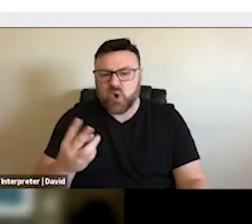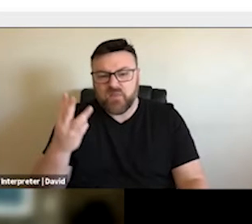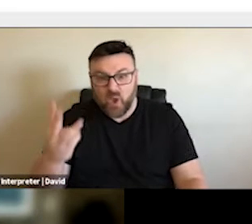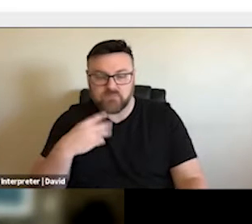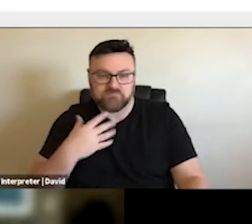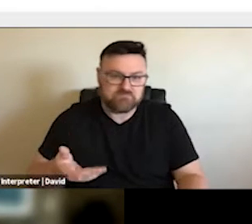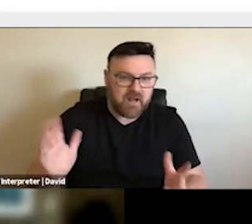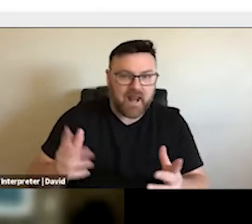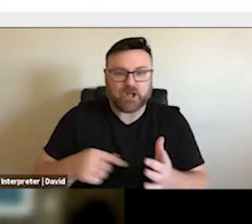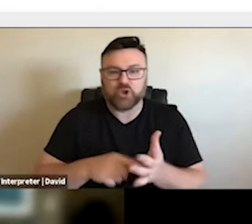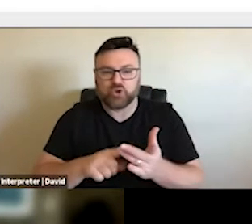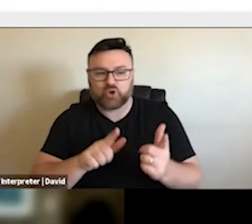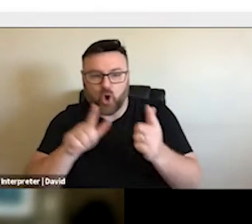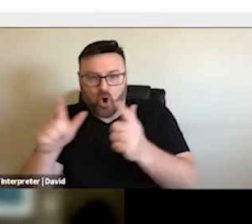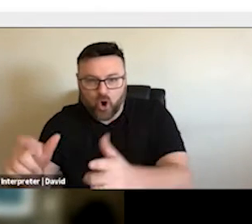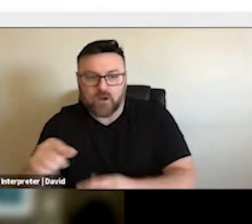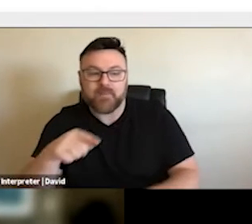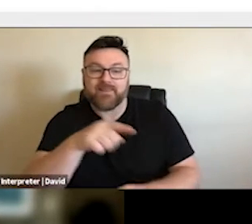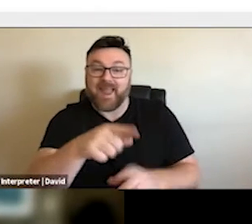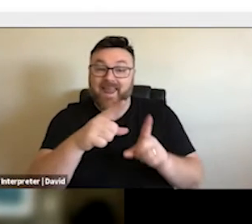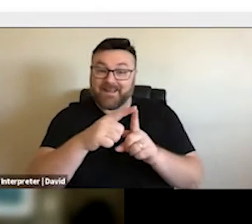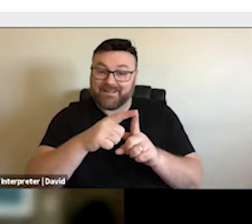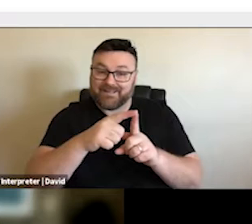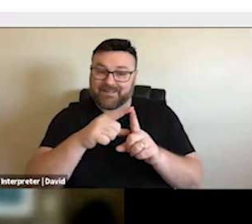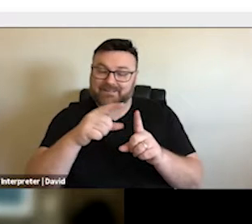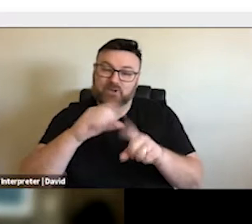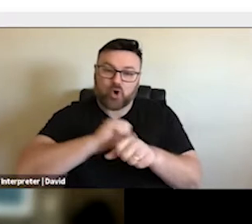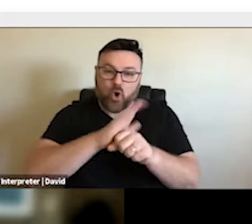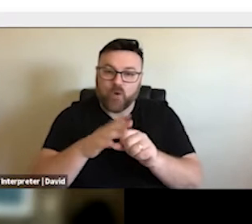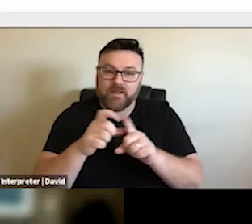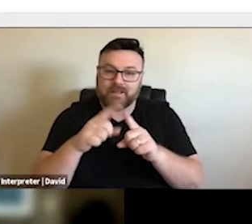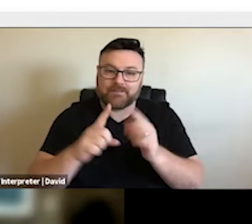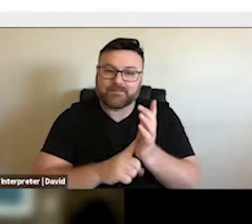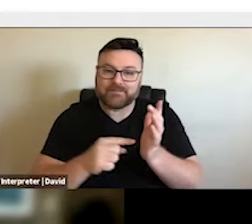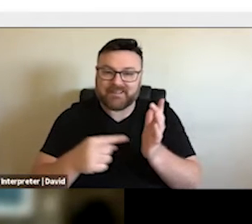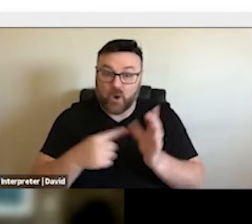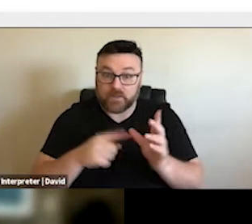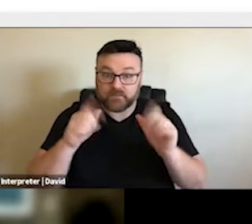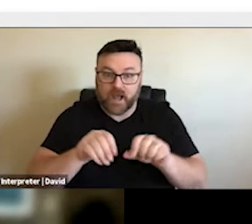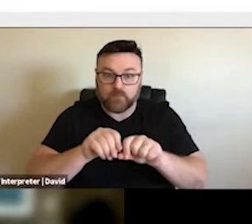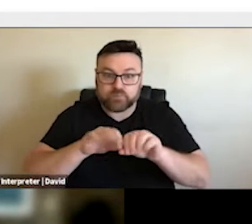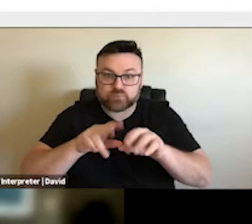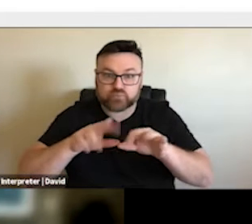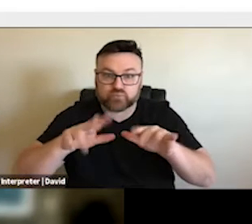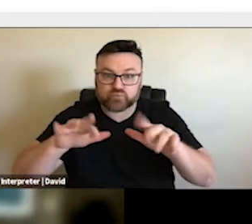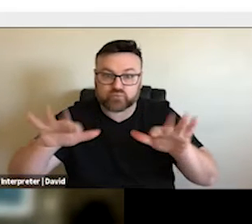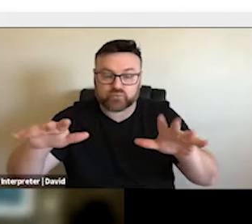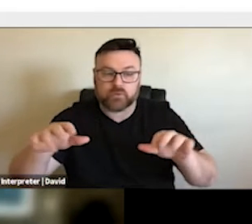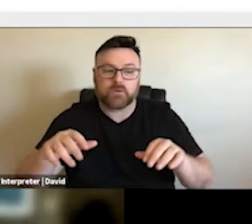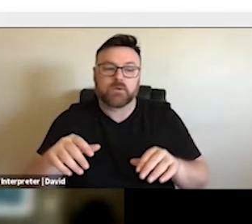In July we saw that drop back as the Delta variant outbreak started to take hold in some states.